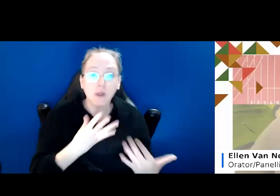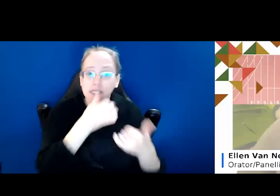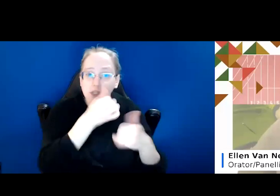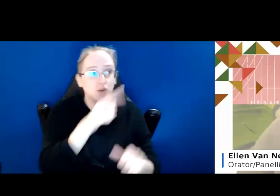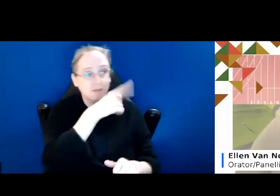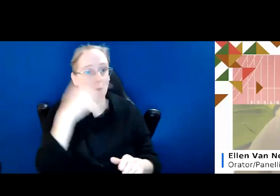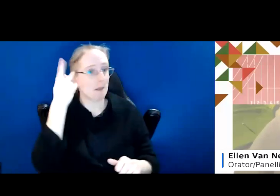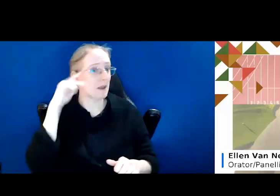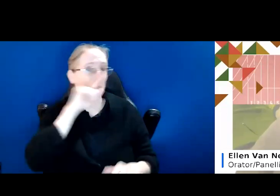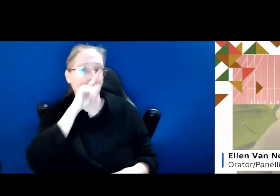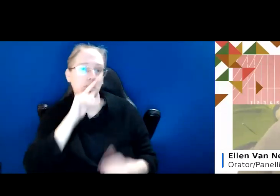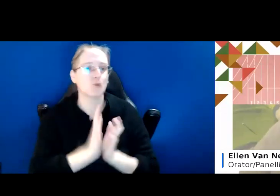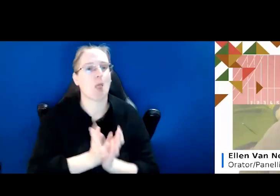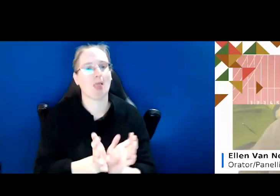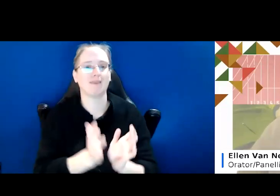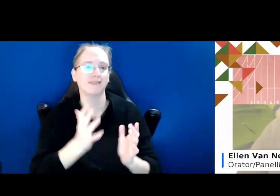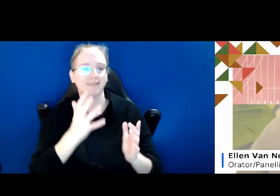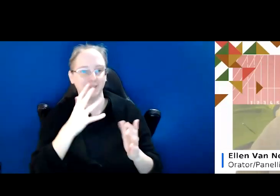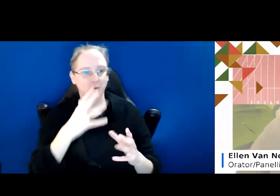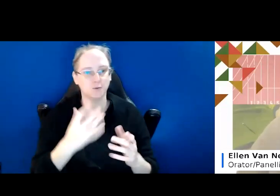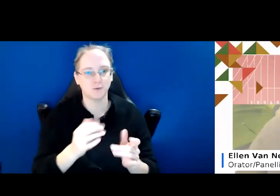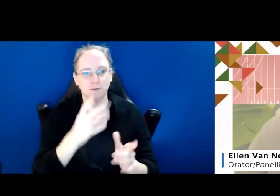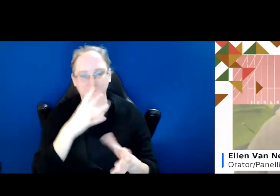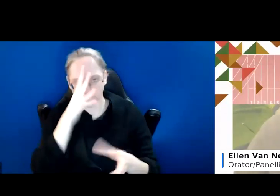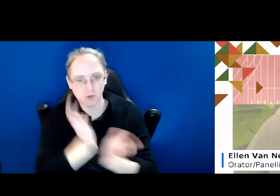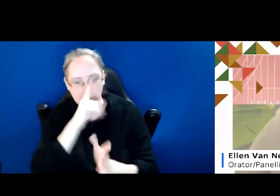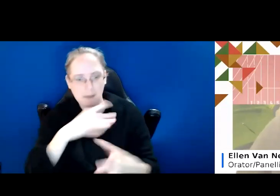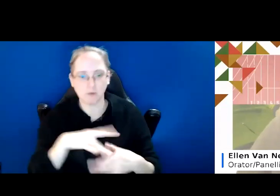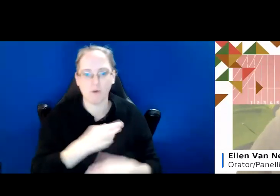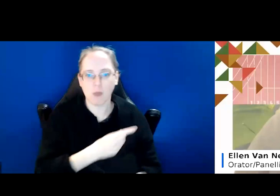to sway votes and to sell authenticity.